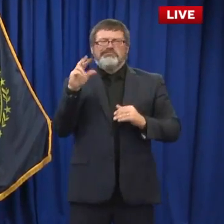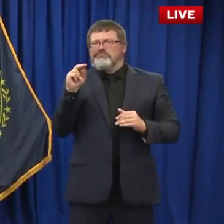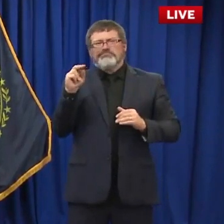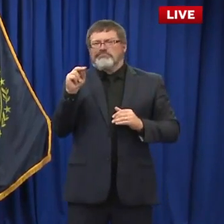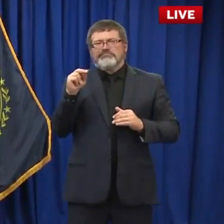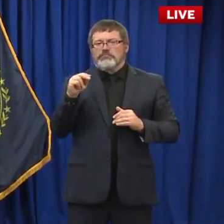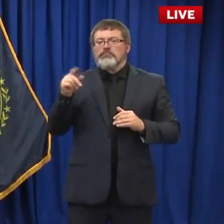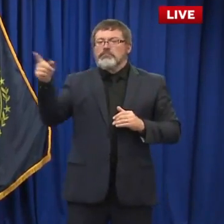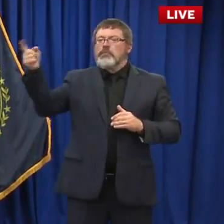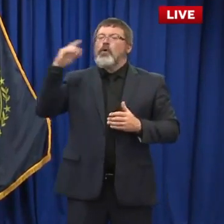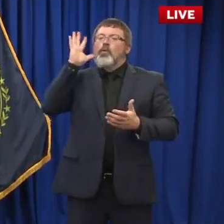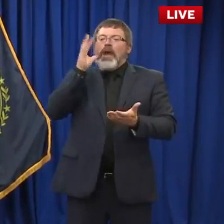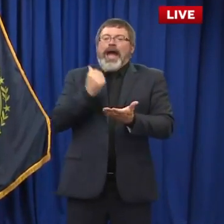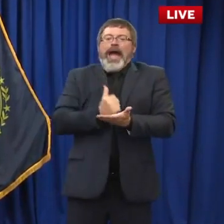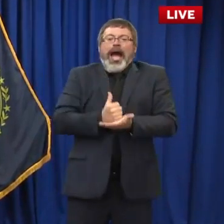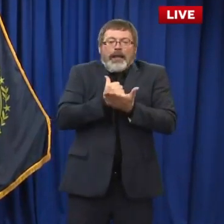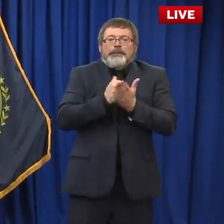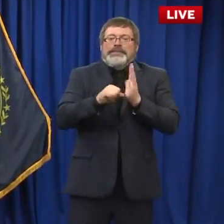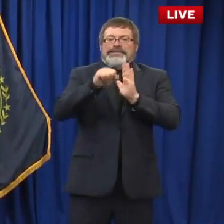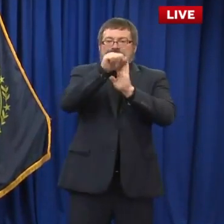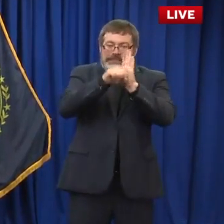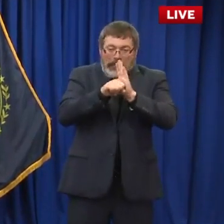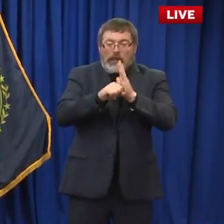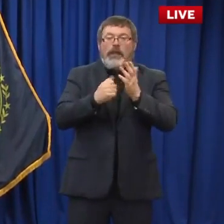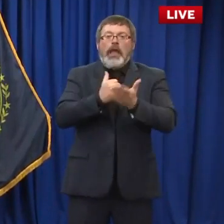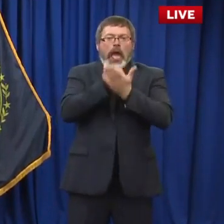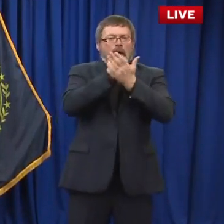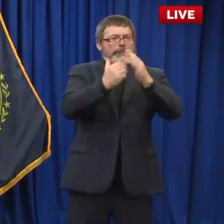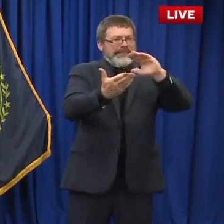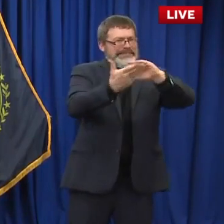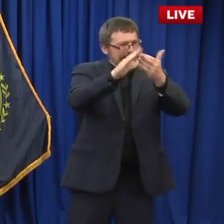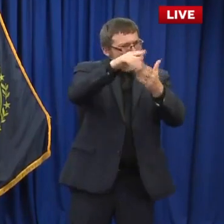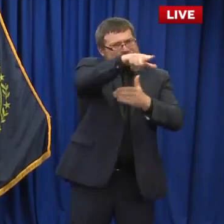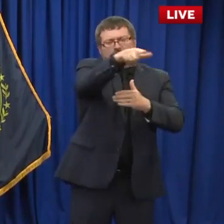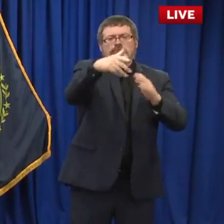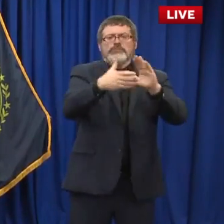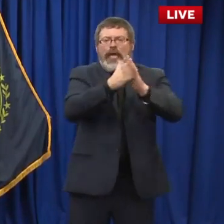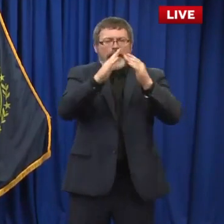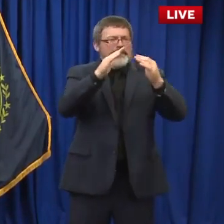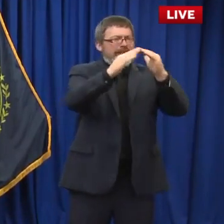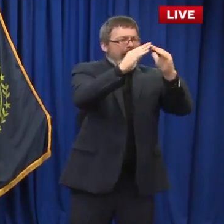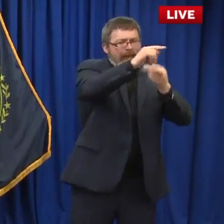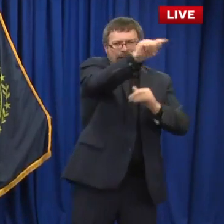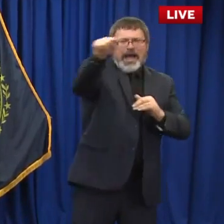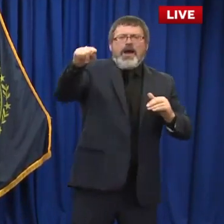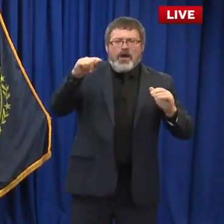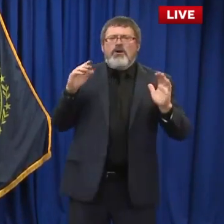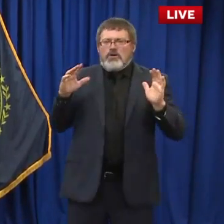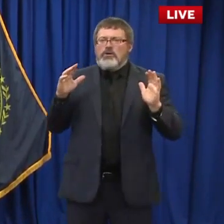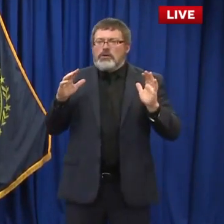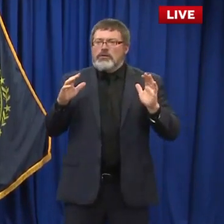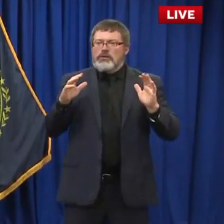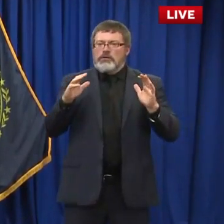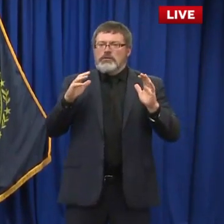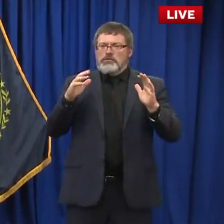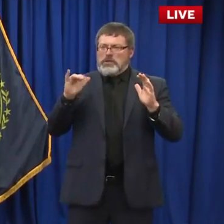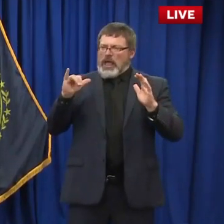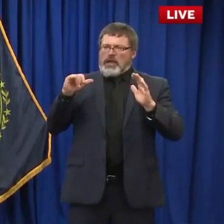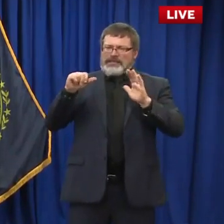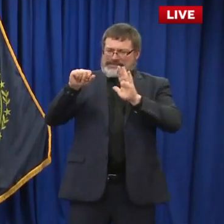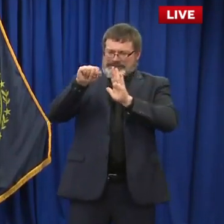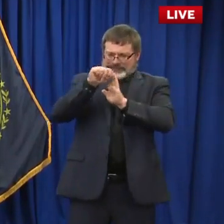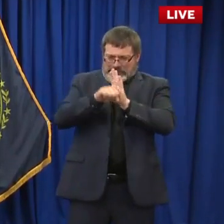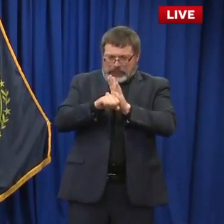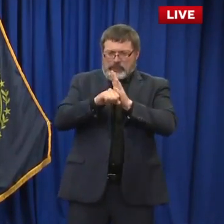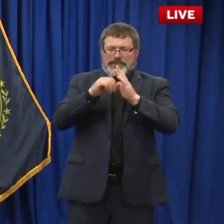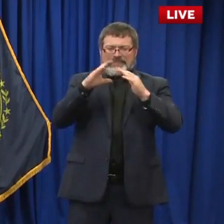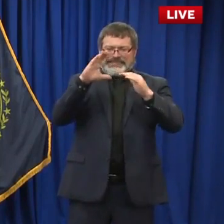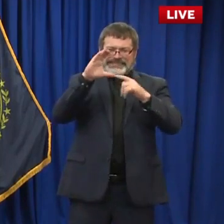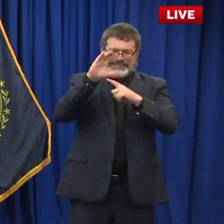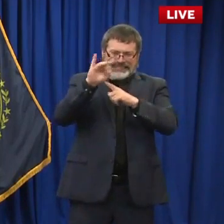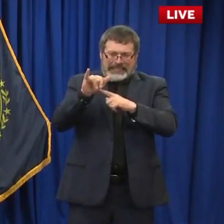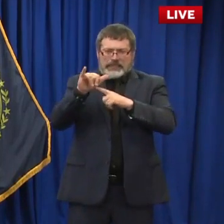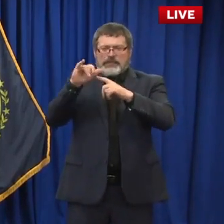BUT IT WAS ALWAYS UNDERSTOOD THAT THEY WOULD BE THERE FOR NOT JUST THE STATE, BUT CITIES AND TOWNS, THAT WAS -- THAT WAS THE PACKAGE, IT WAS MUNICIPAL AND STATE SUPPORT FOR THE LOST